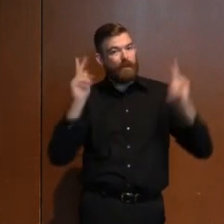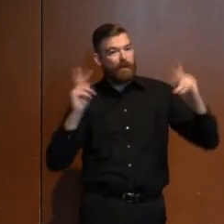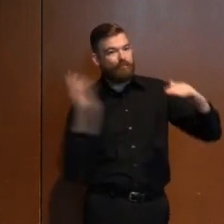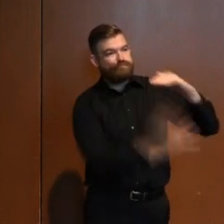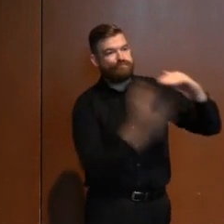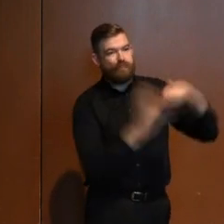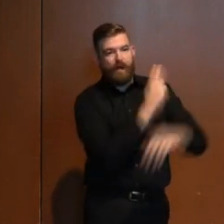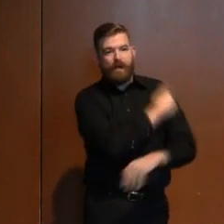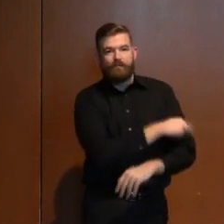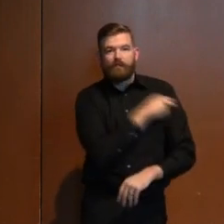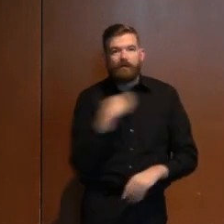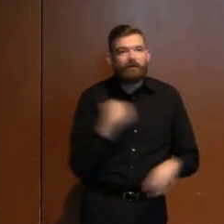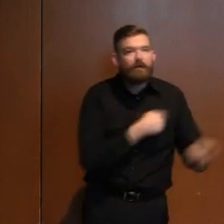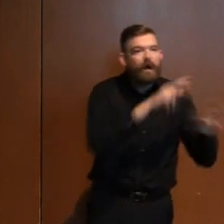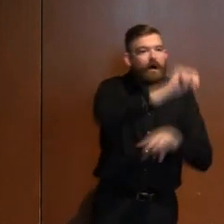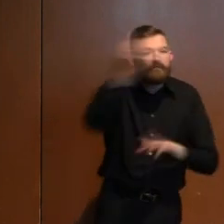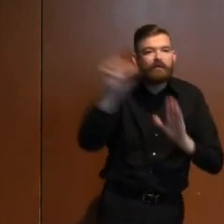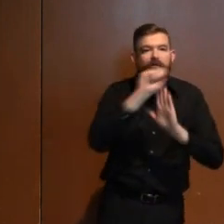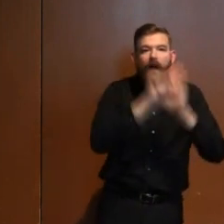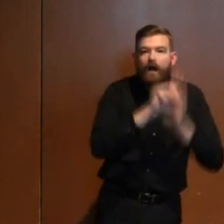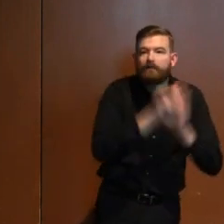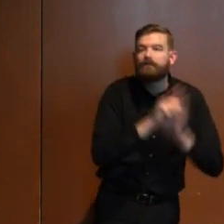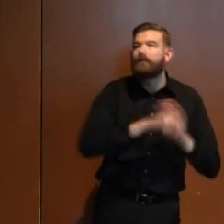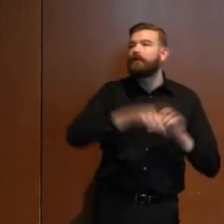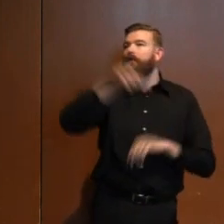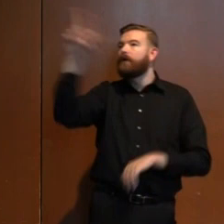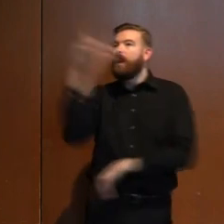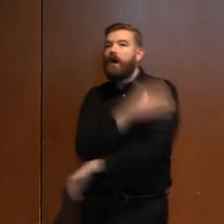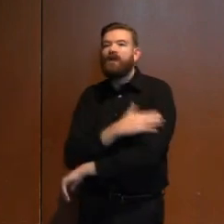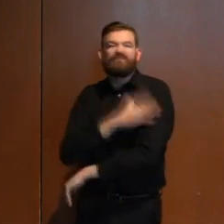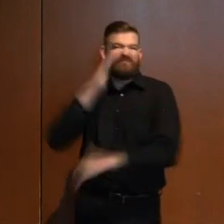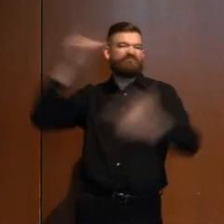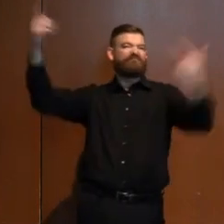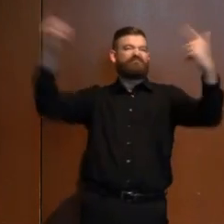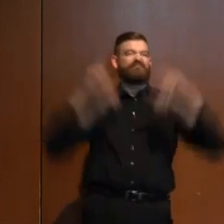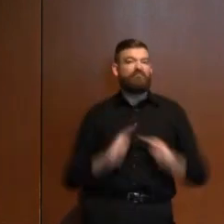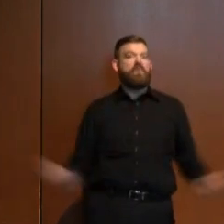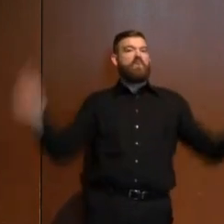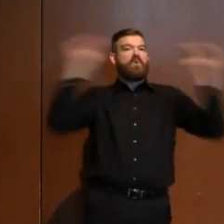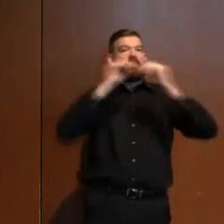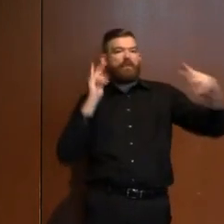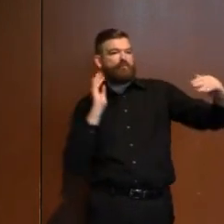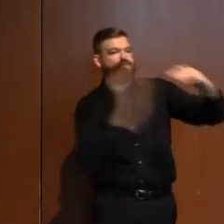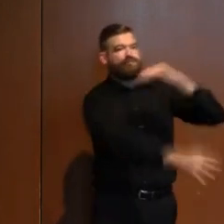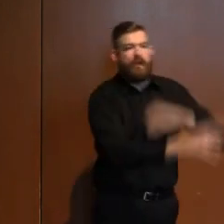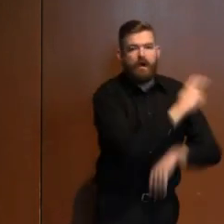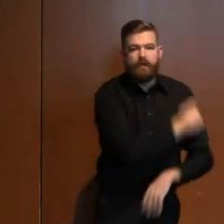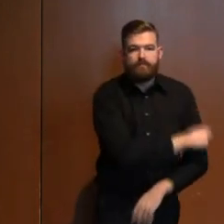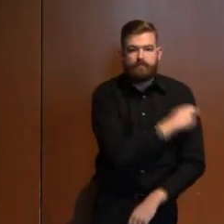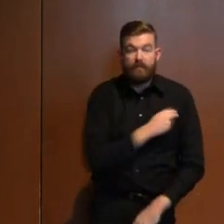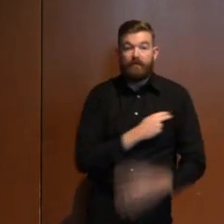FOR WHAT WE THINK AND ARE FAIRLY CERTAIN. OUR COMMISSIONER AND WHAT WE'VE BEEN HEARING IN REGARD TO THE MODELING AND THE FACT THAT